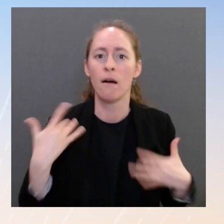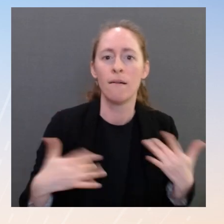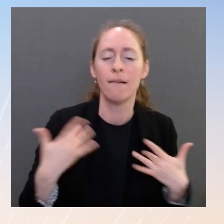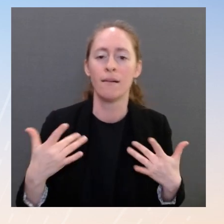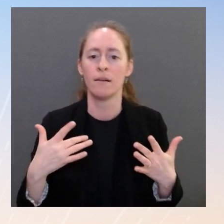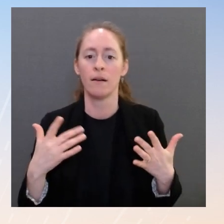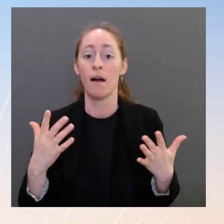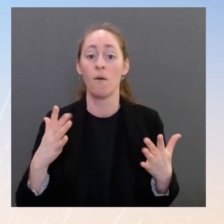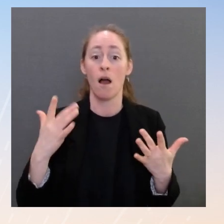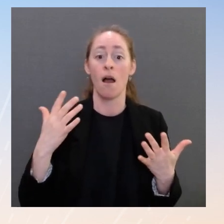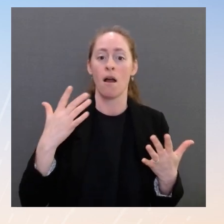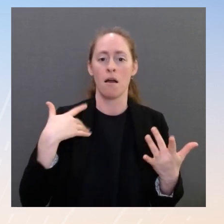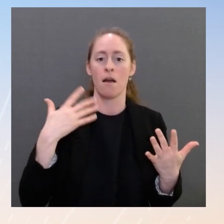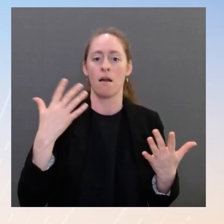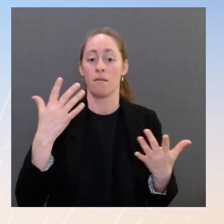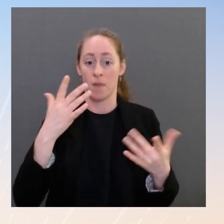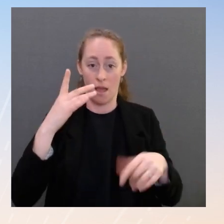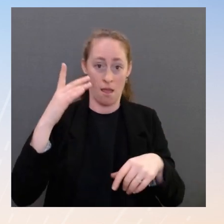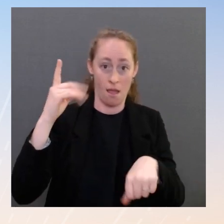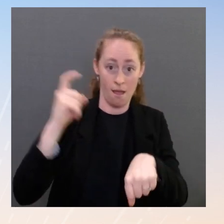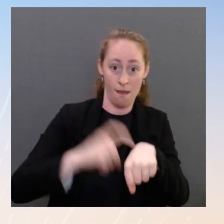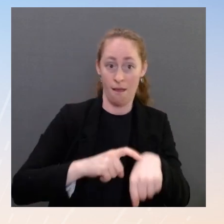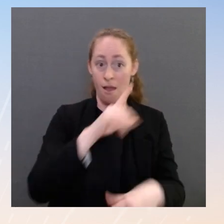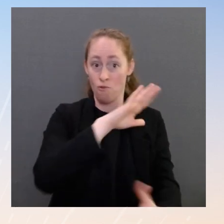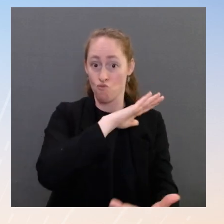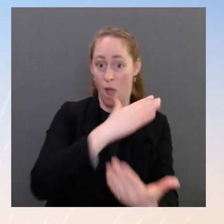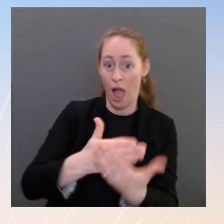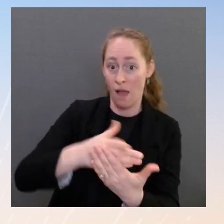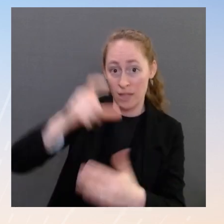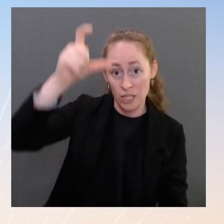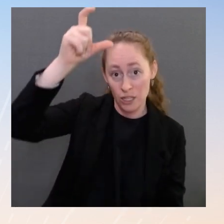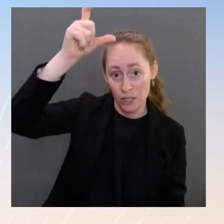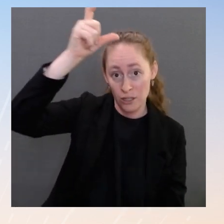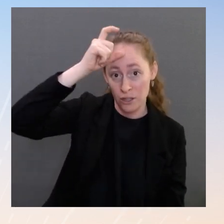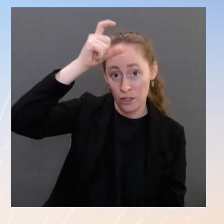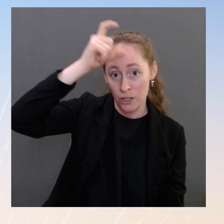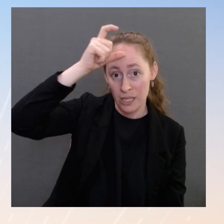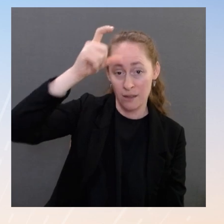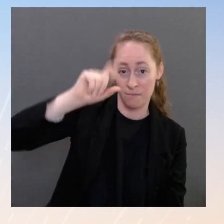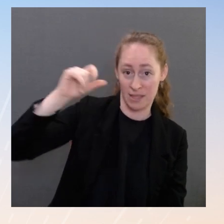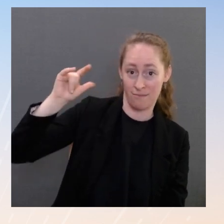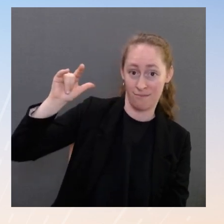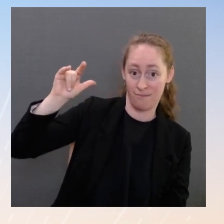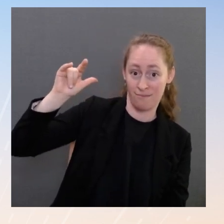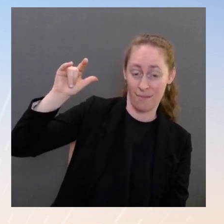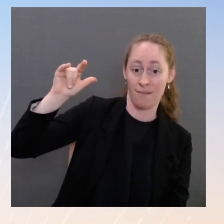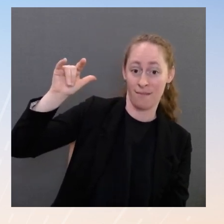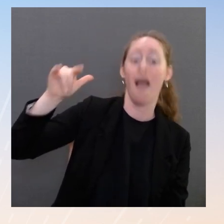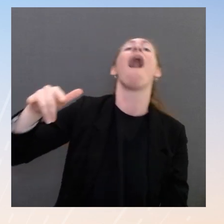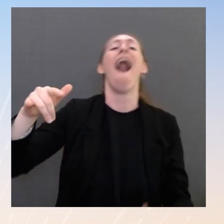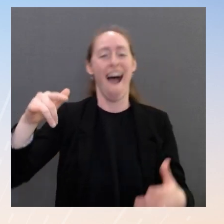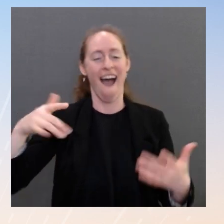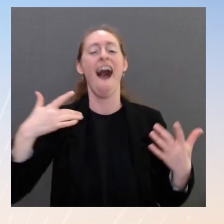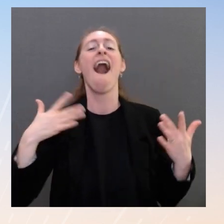and they were safely on a plane on their way back, we were able to obviously make notifications and phone calls